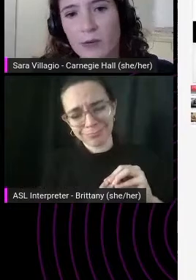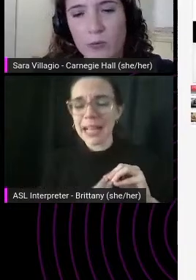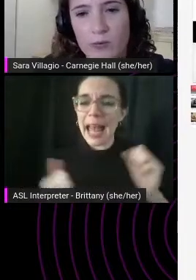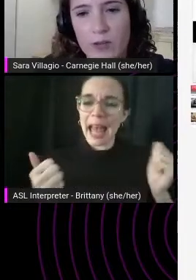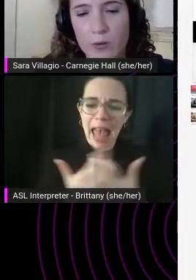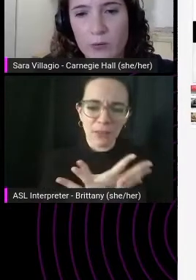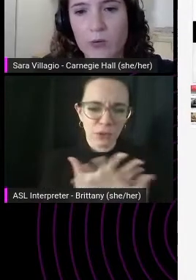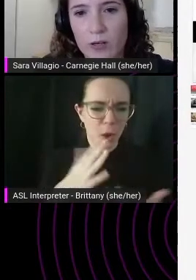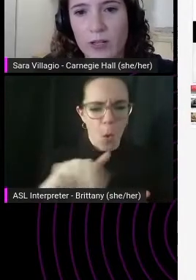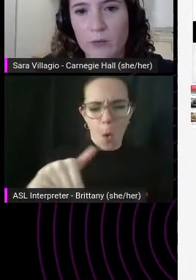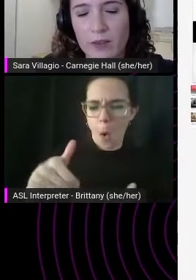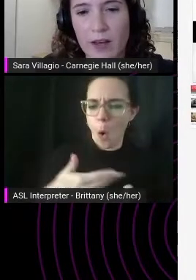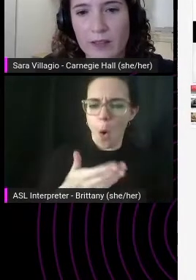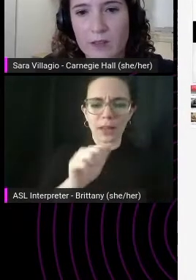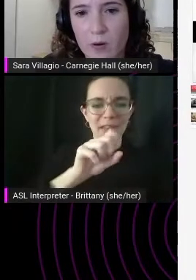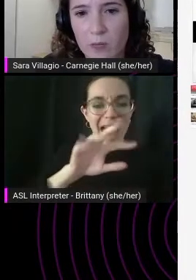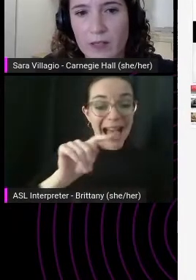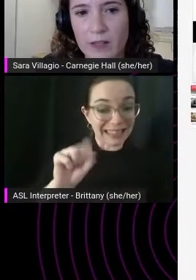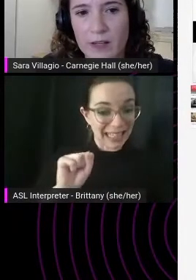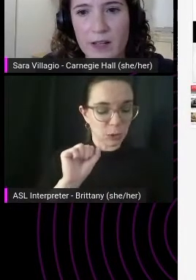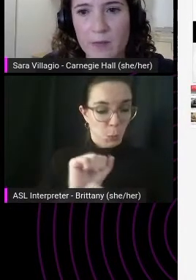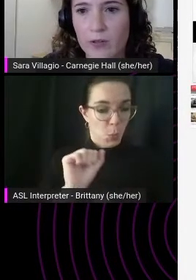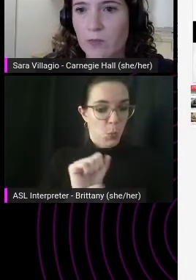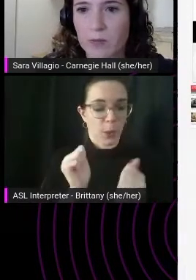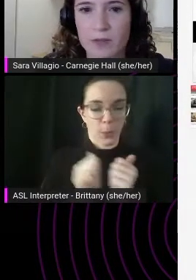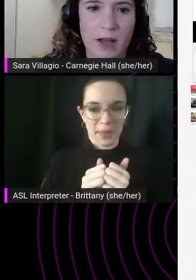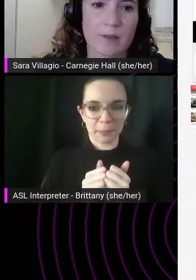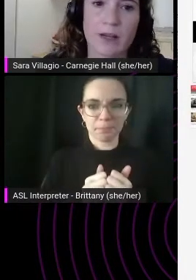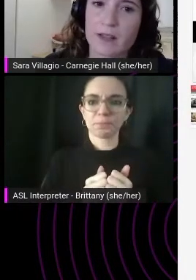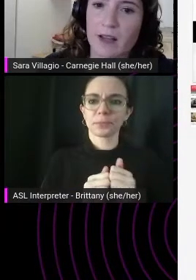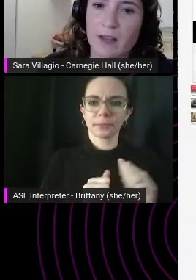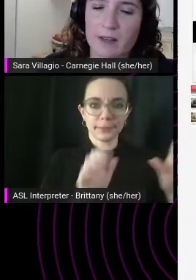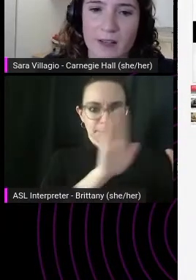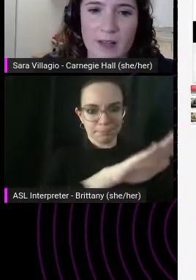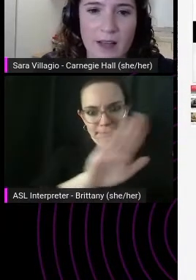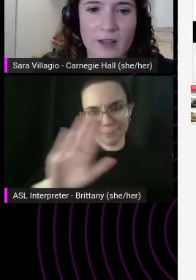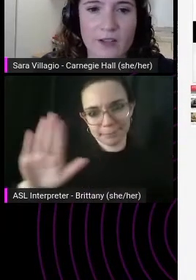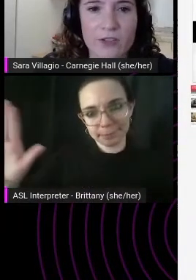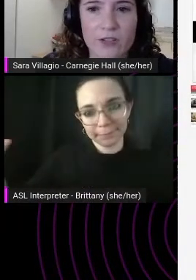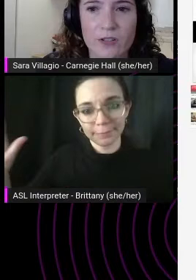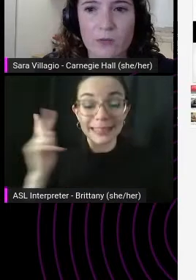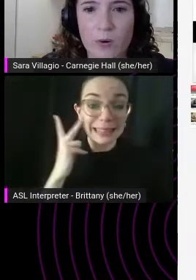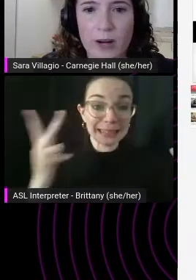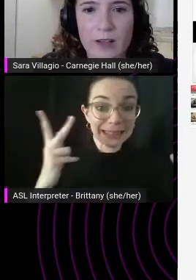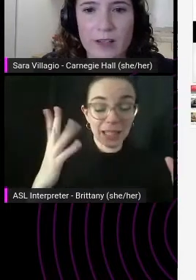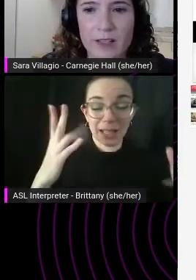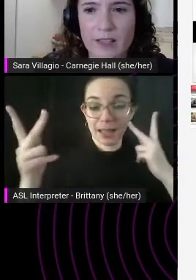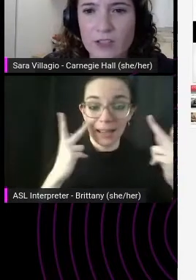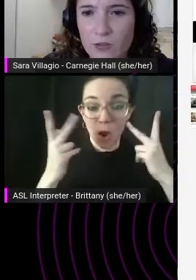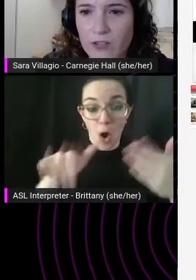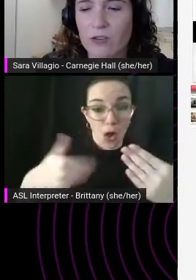that we were working with at this moment, put them up side by side, and understood where it had stretched